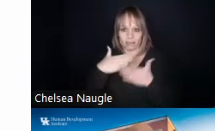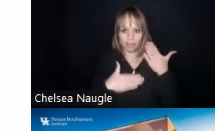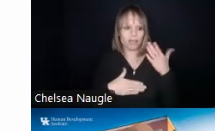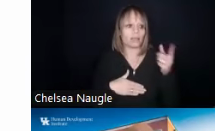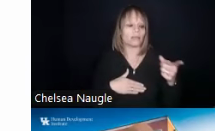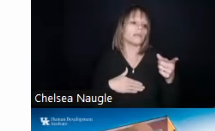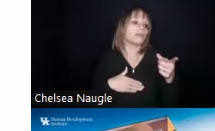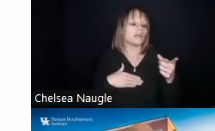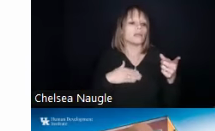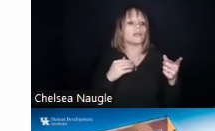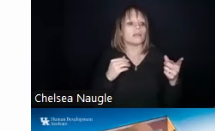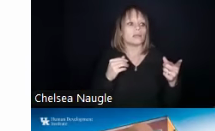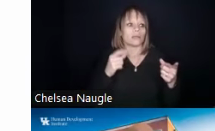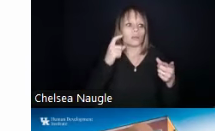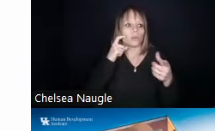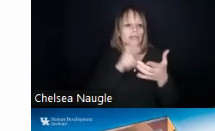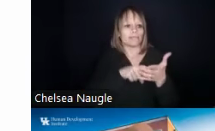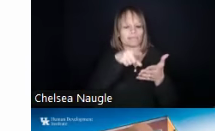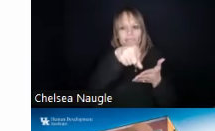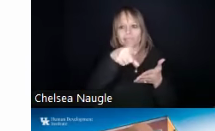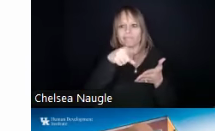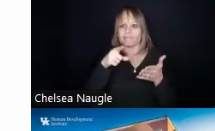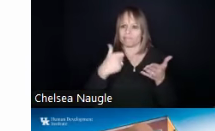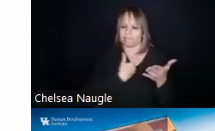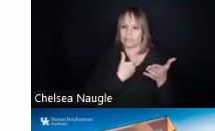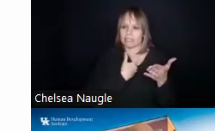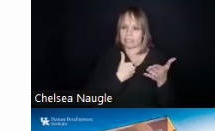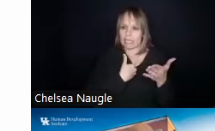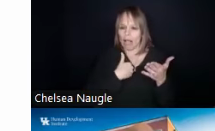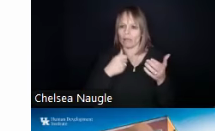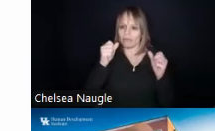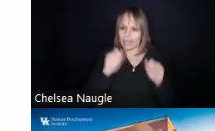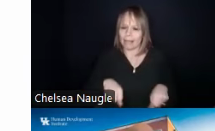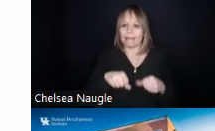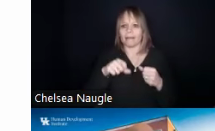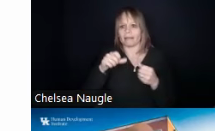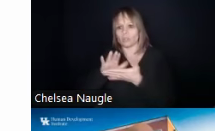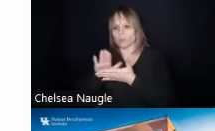at and measured physical self-efficacy and school activity self-efficacy. And you can kind of see how things sketched